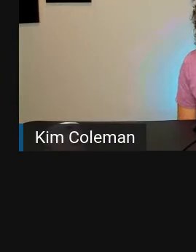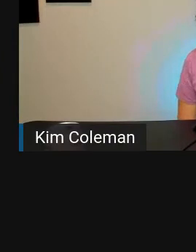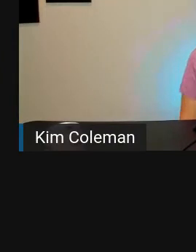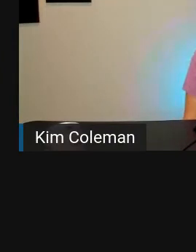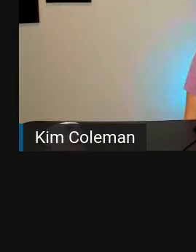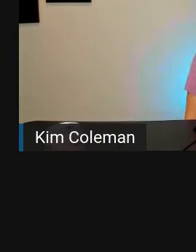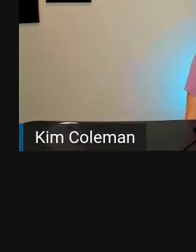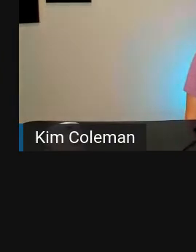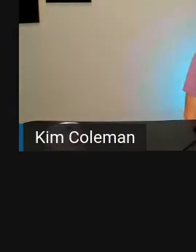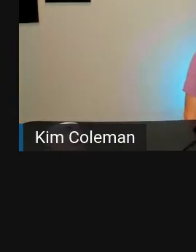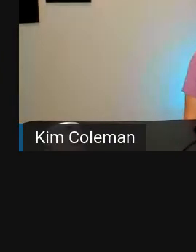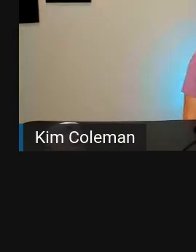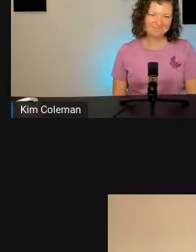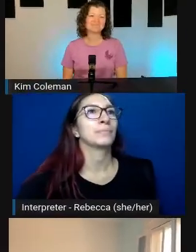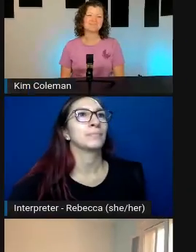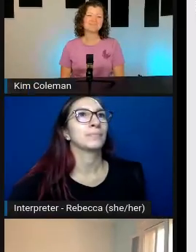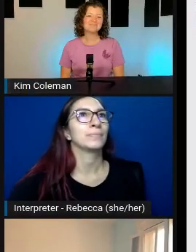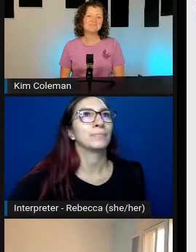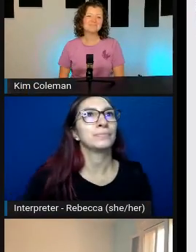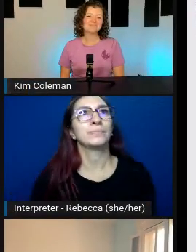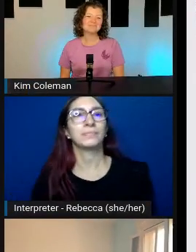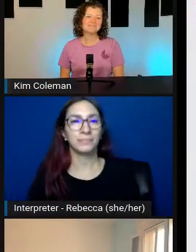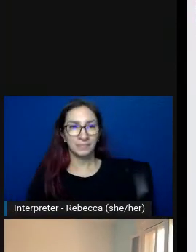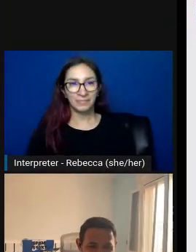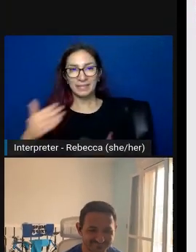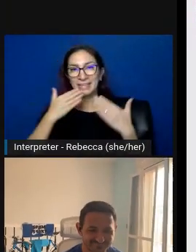Thank you very much for this great presentation.